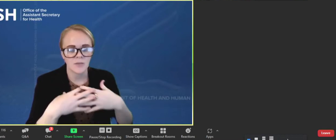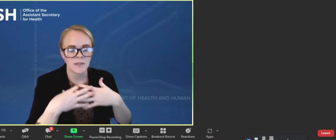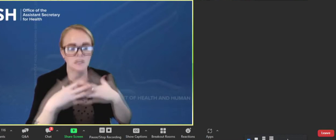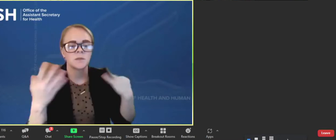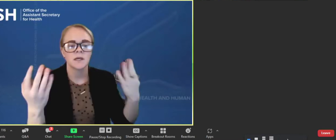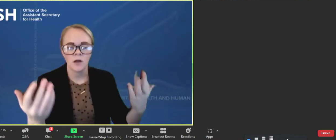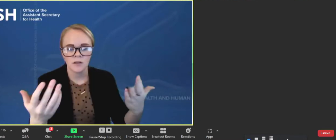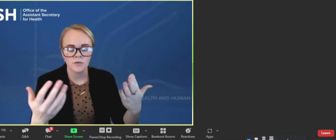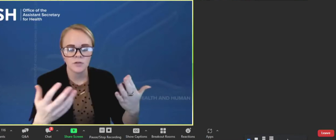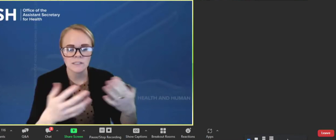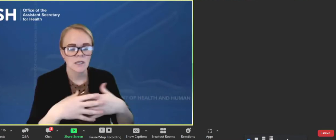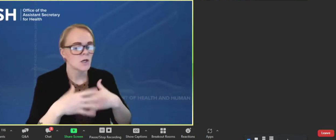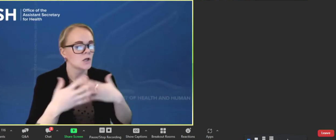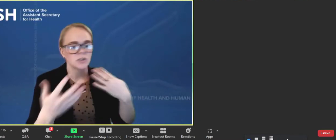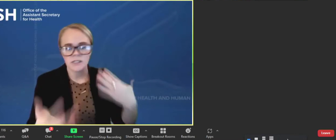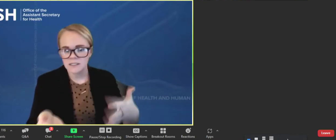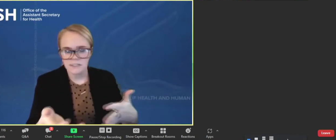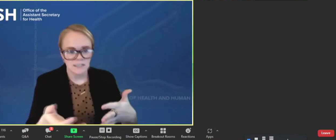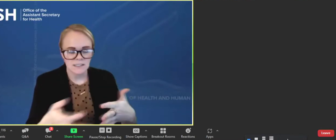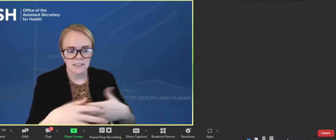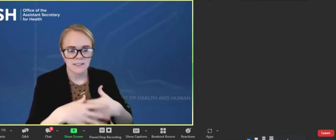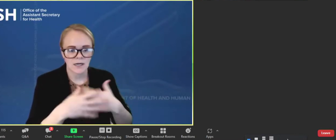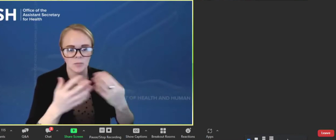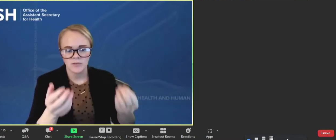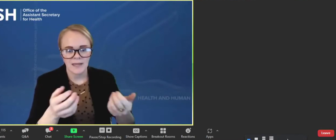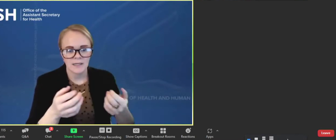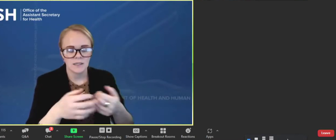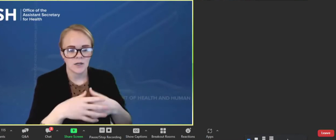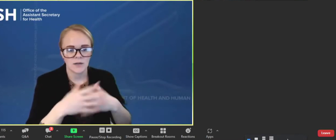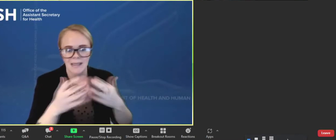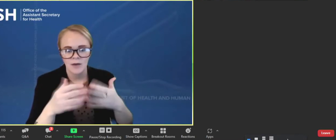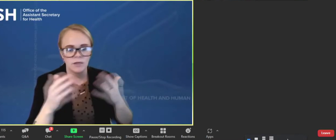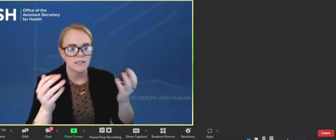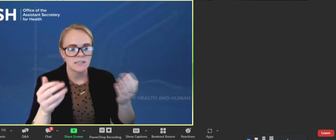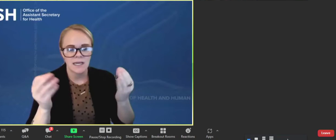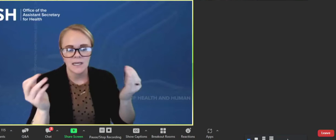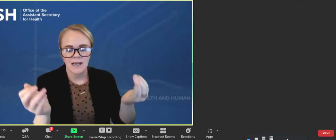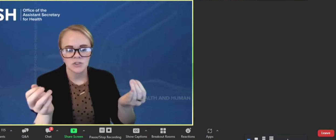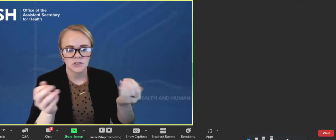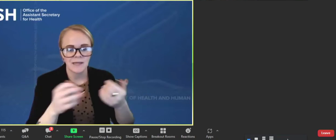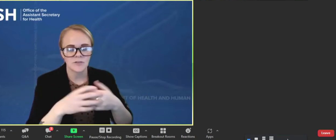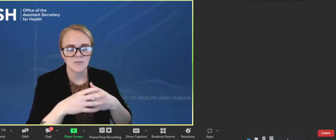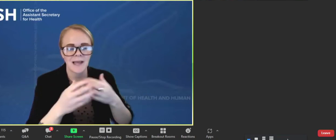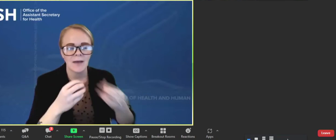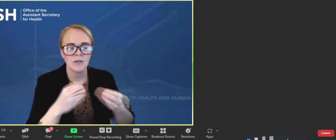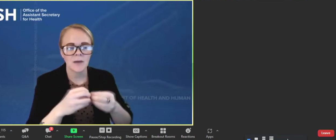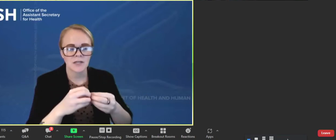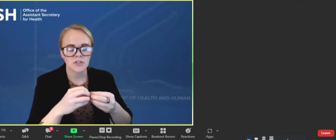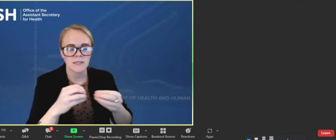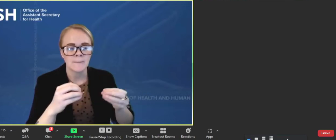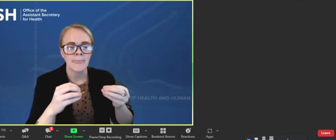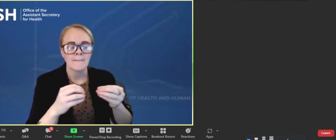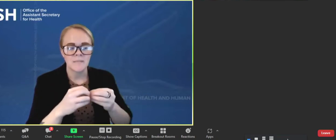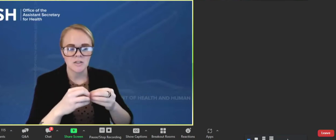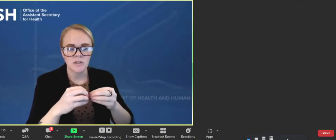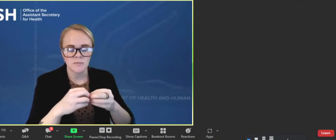Because we can all, of course, look at the statistics that are provided at county, state, and national levels. But how do you actually build those